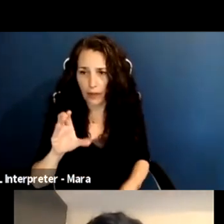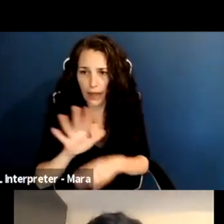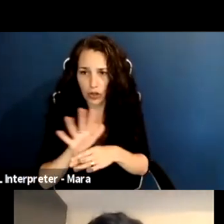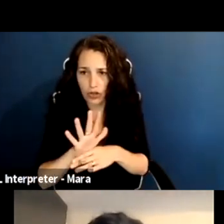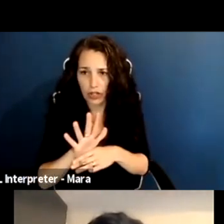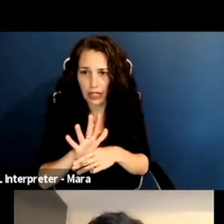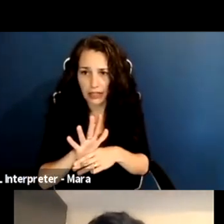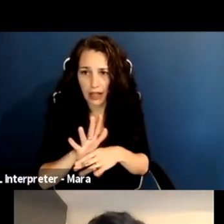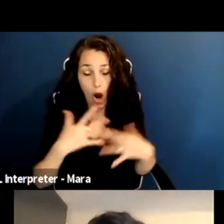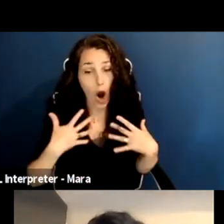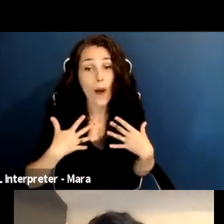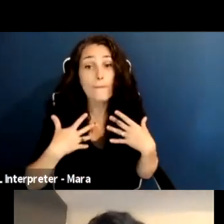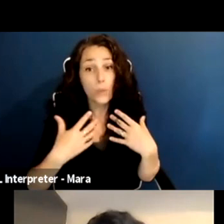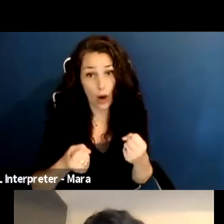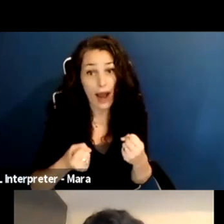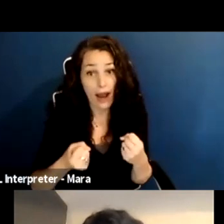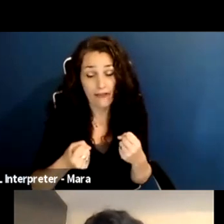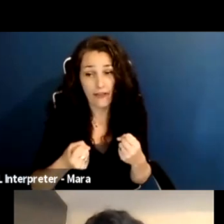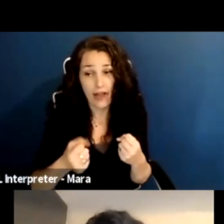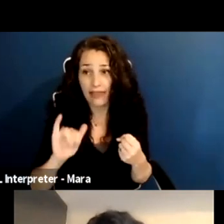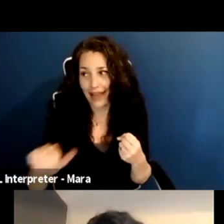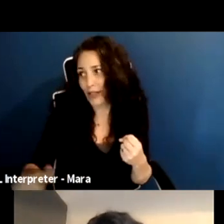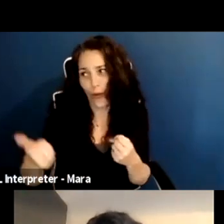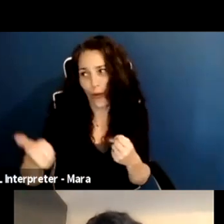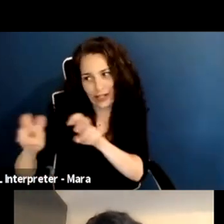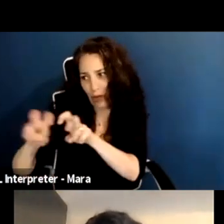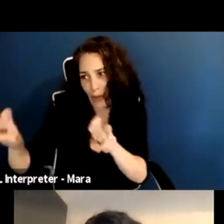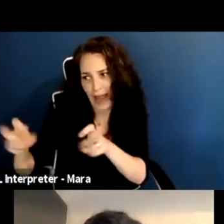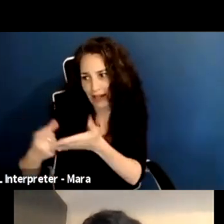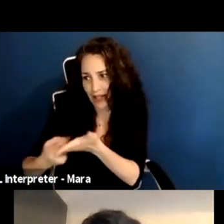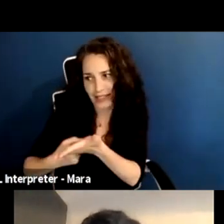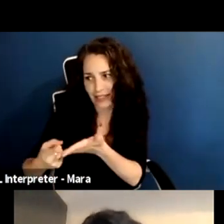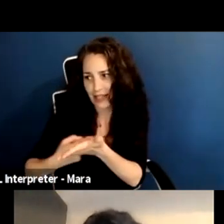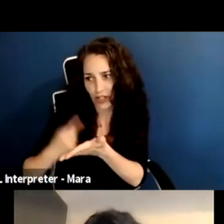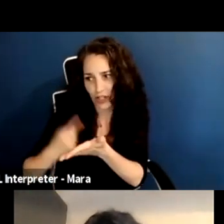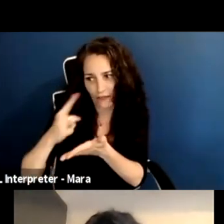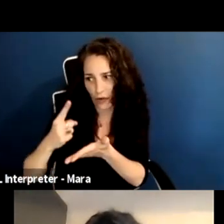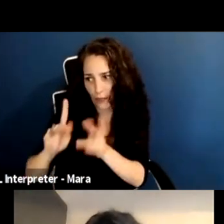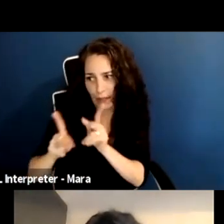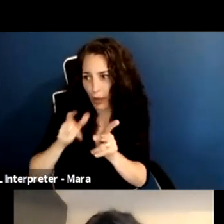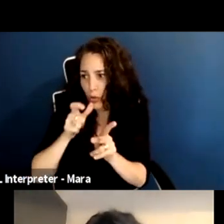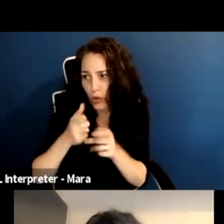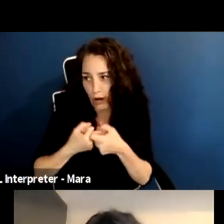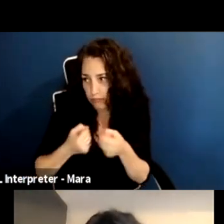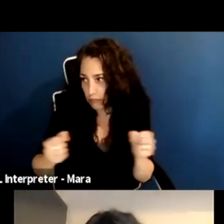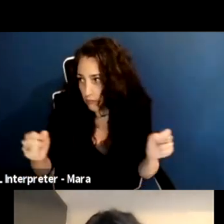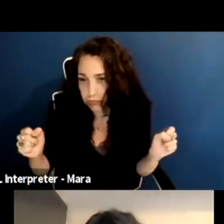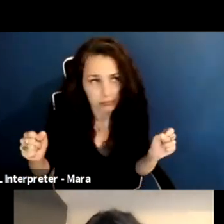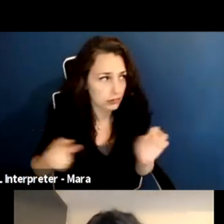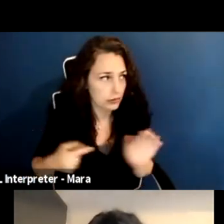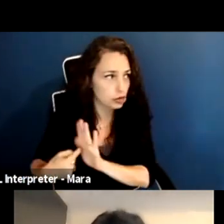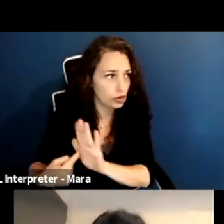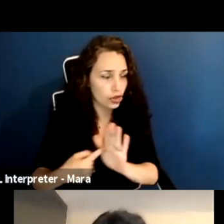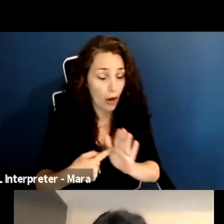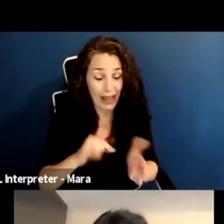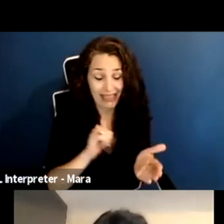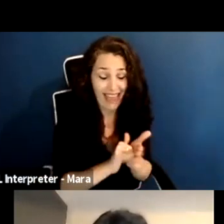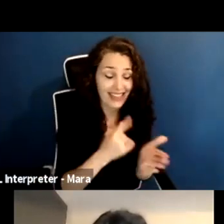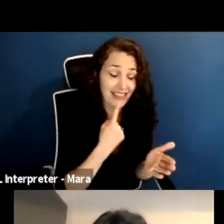for people to see what you're doing. It really says a lot about what you believe in because you're okay to, you're saying I'm okay